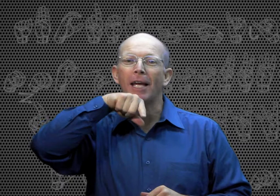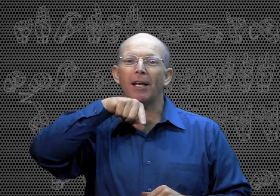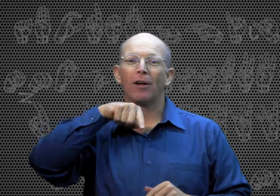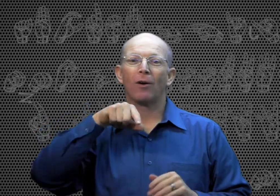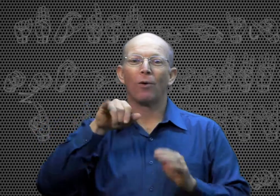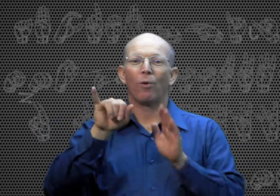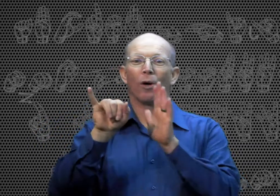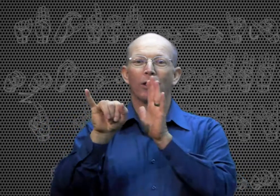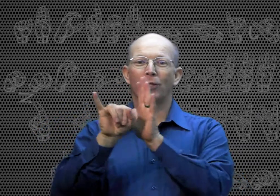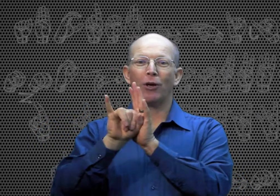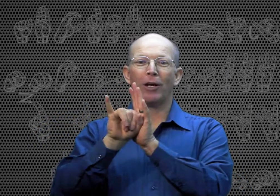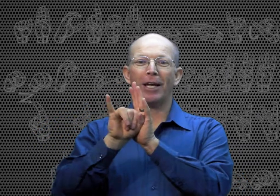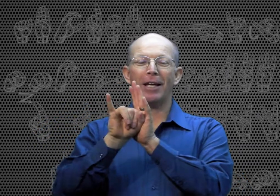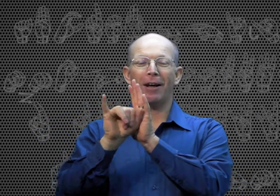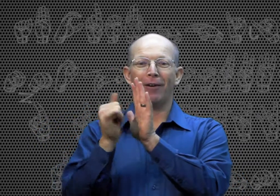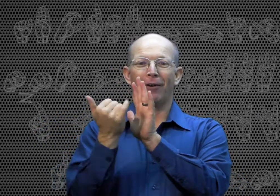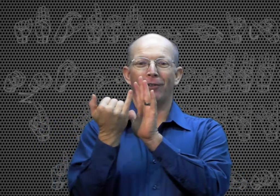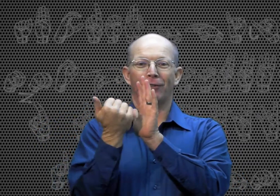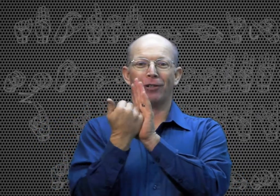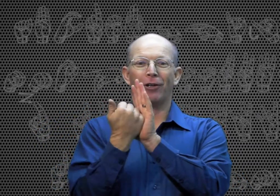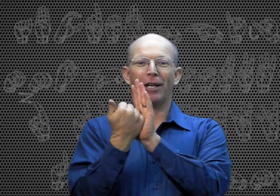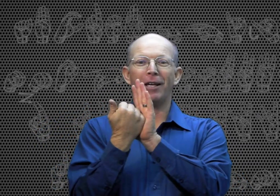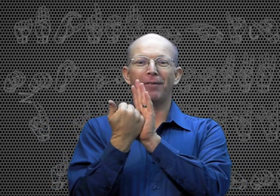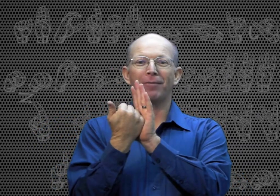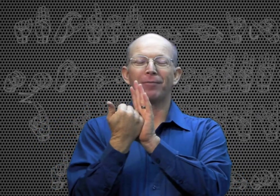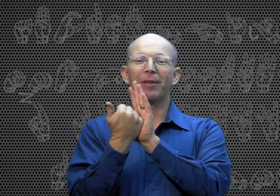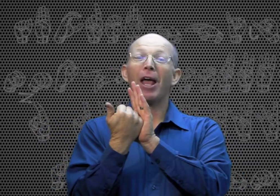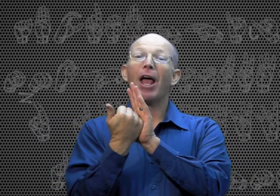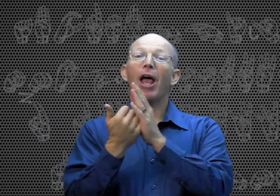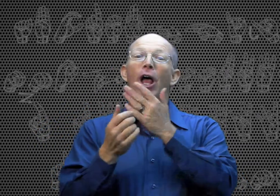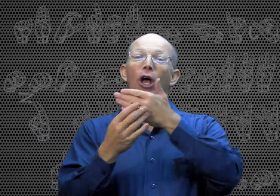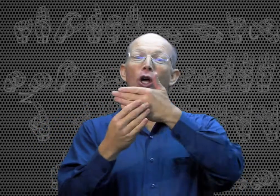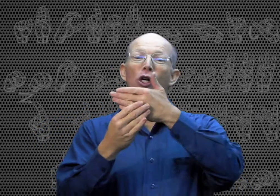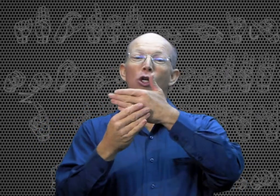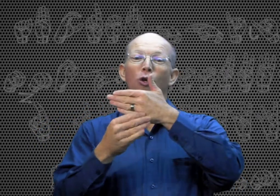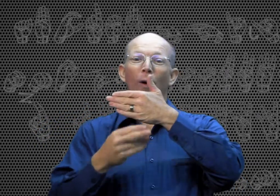TURKEY or TURKY